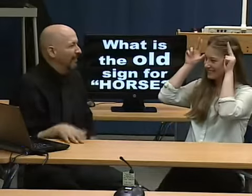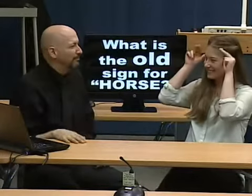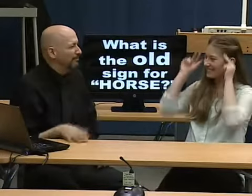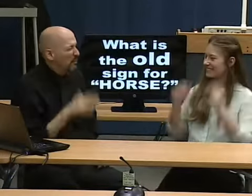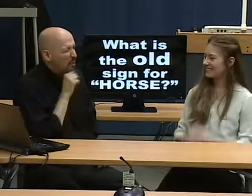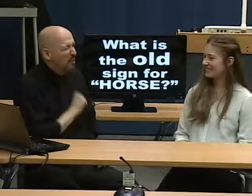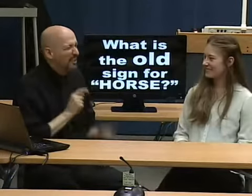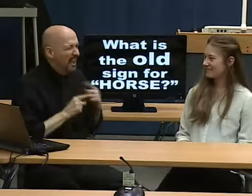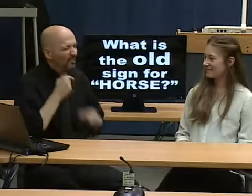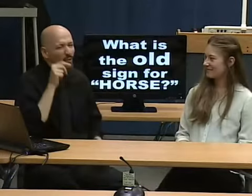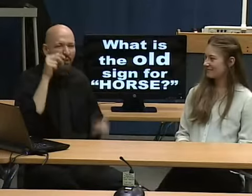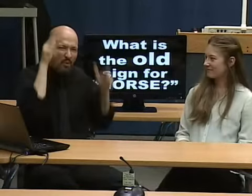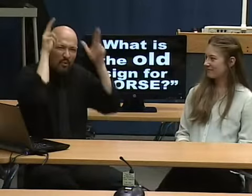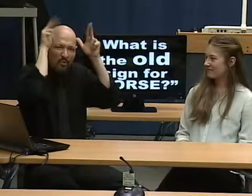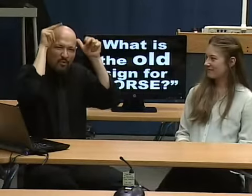The old sign uses both hands: "Horse."